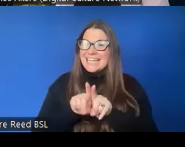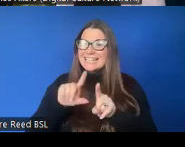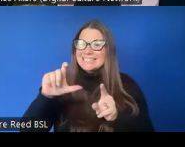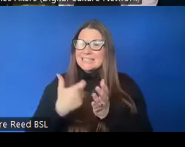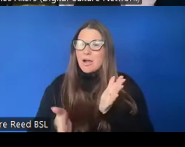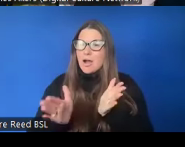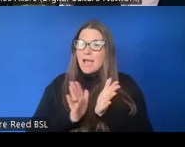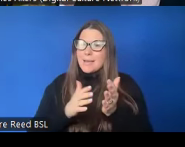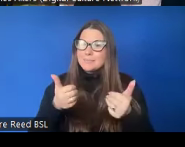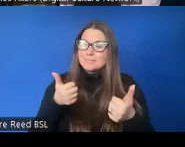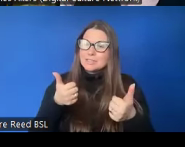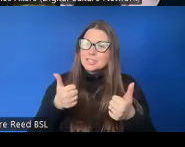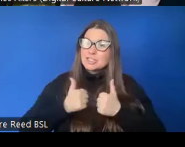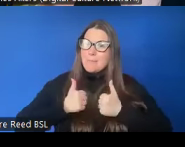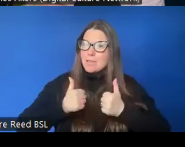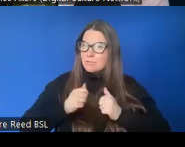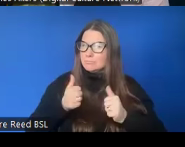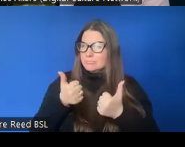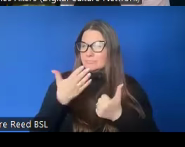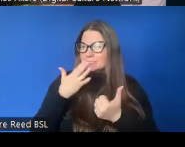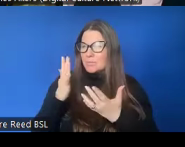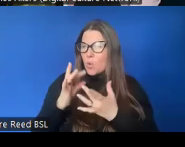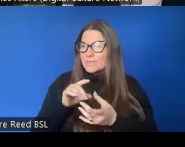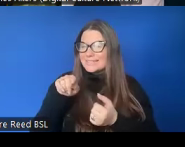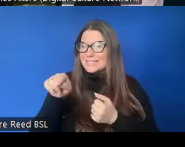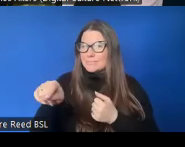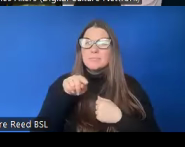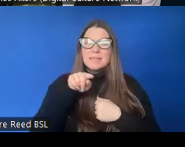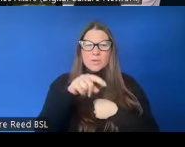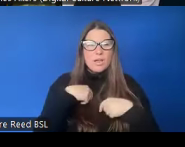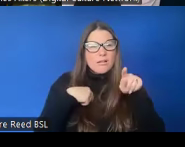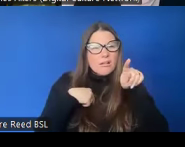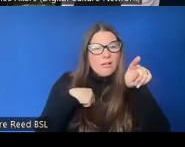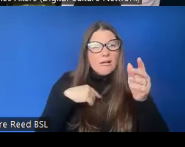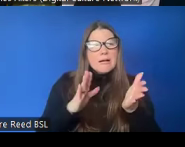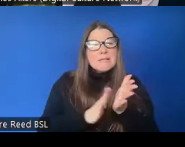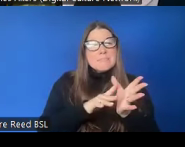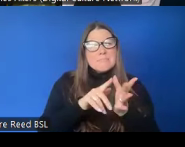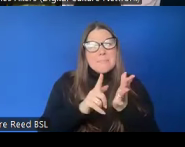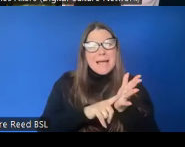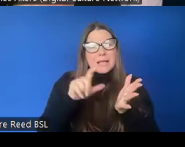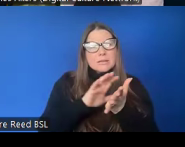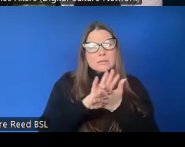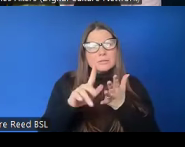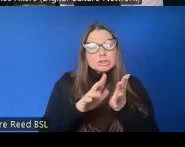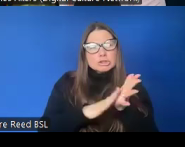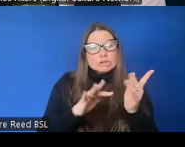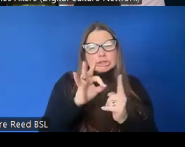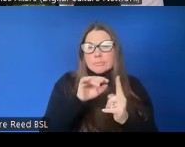Also all the other areas of this as well. Things like MailChimp. If you're looking at your email systems, we've got Jacqueline, who can look at those systems as well.